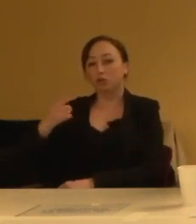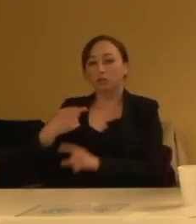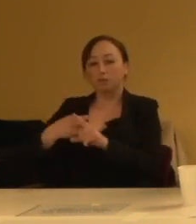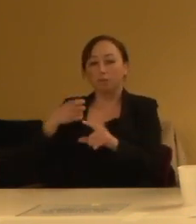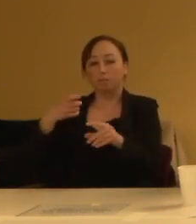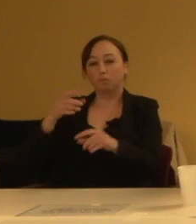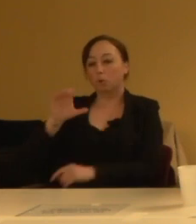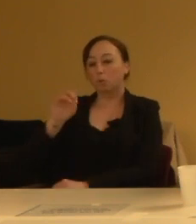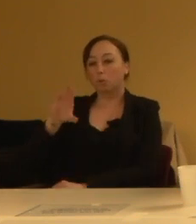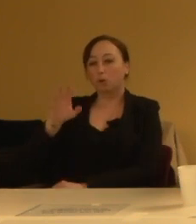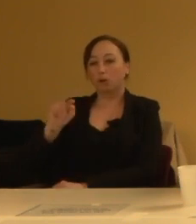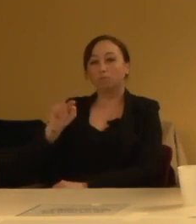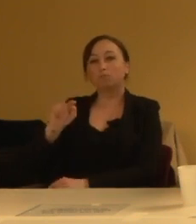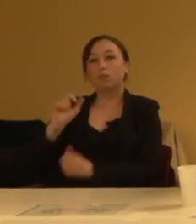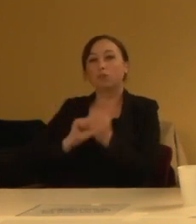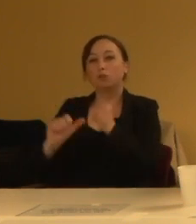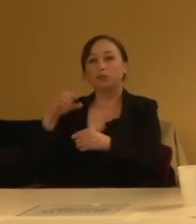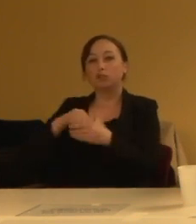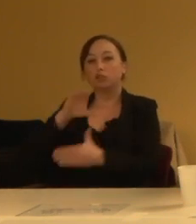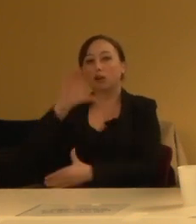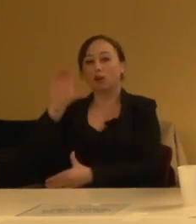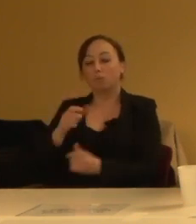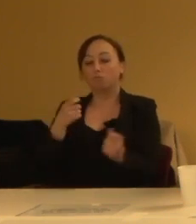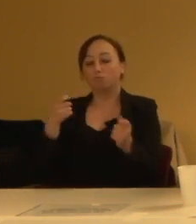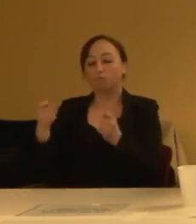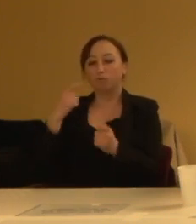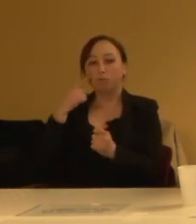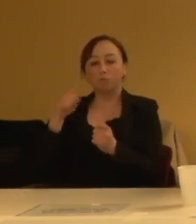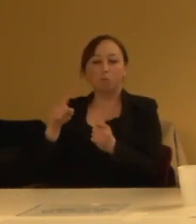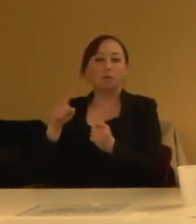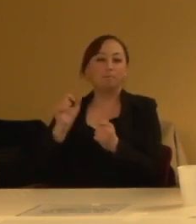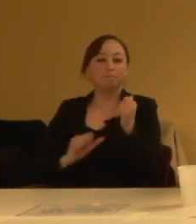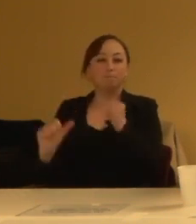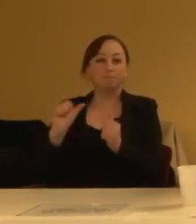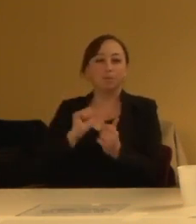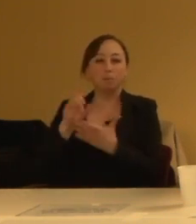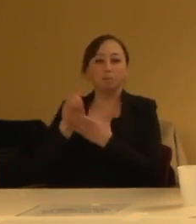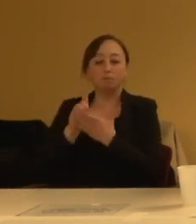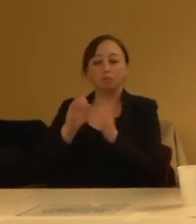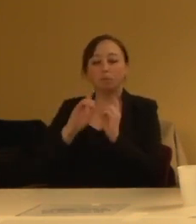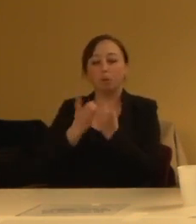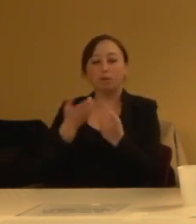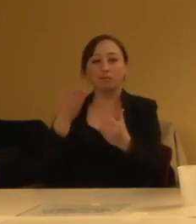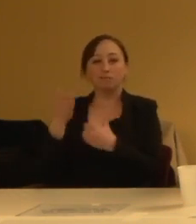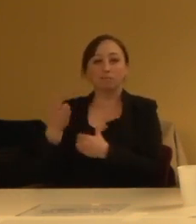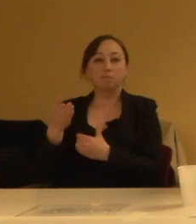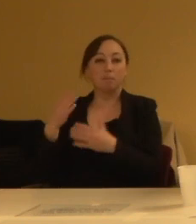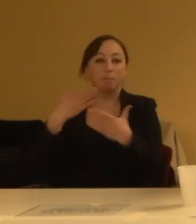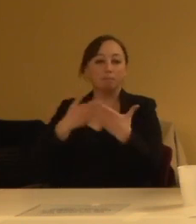Chicago, and the director of the literary department at the Public Theater. She lived in Atlanta working at the Alliance Theater since